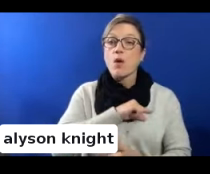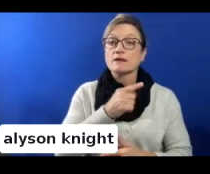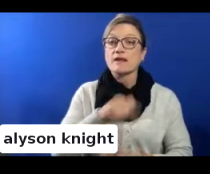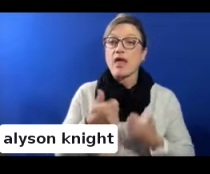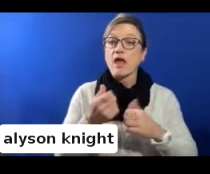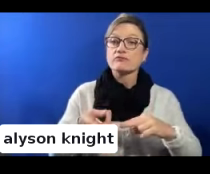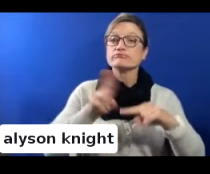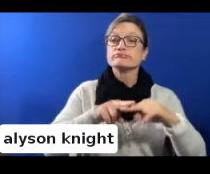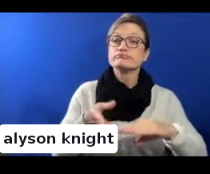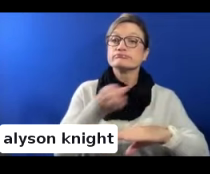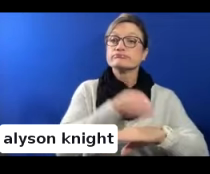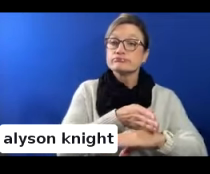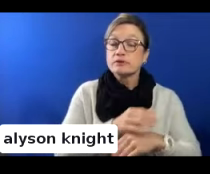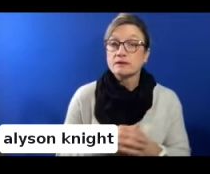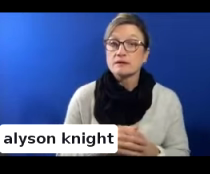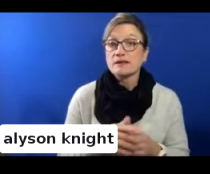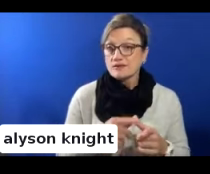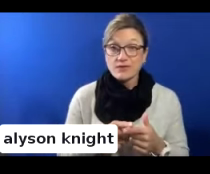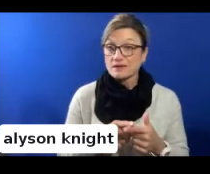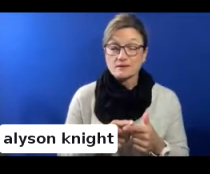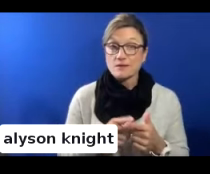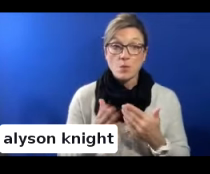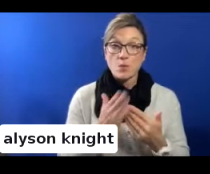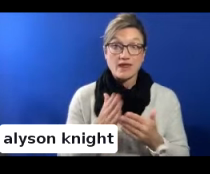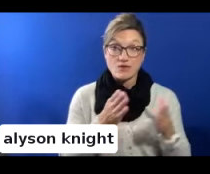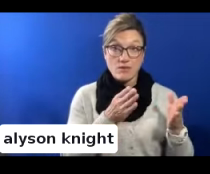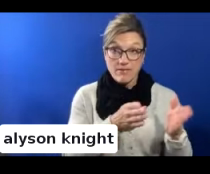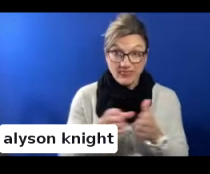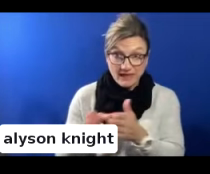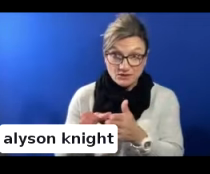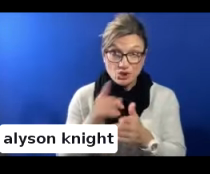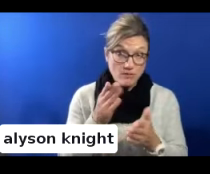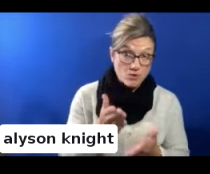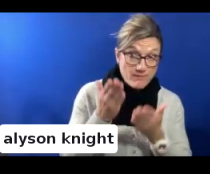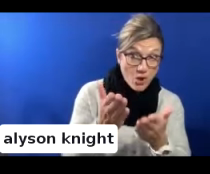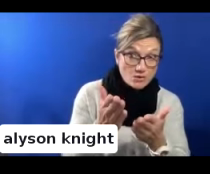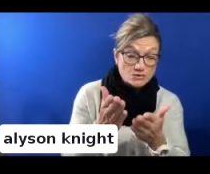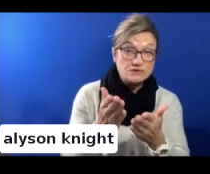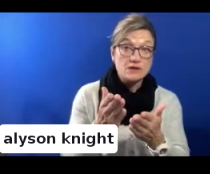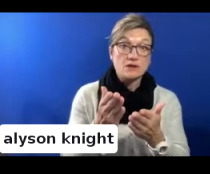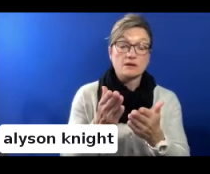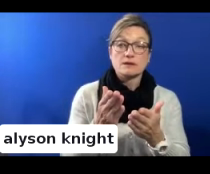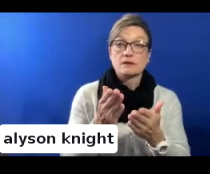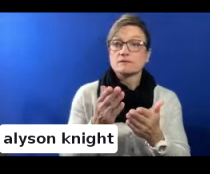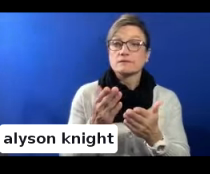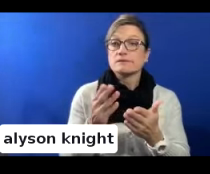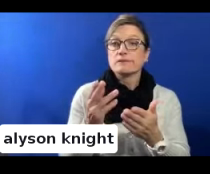Then, whatever method you propose to use, whether it was surveys or actual